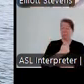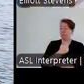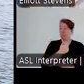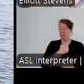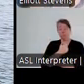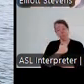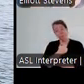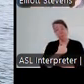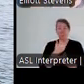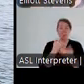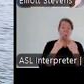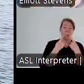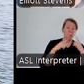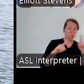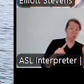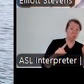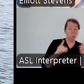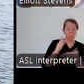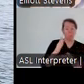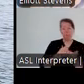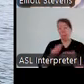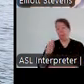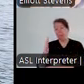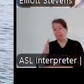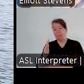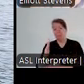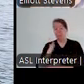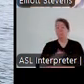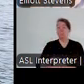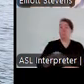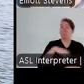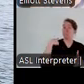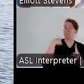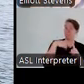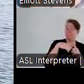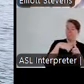Oh! I would say for this one, um, the plus is that this is very practical, very manageable.